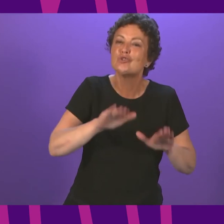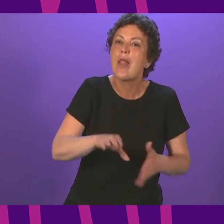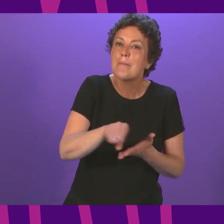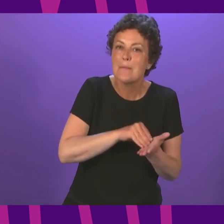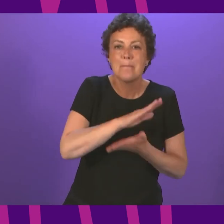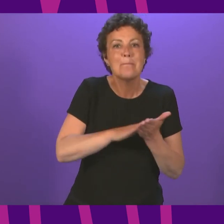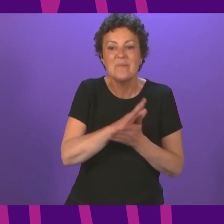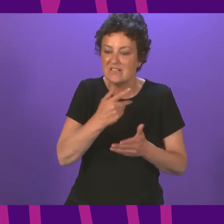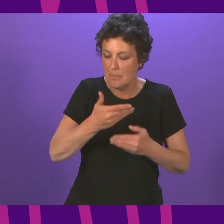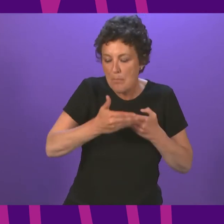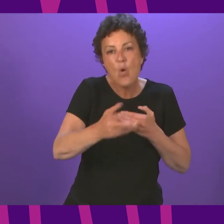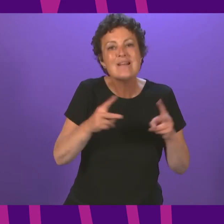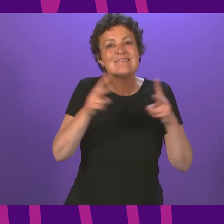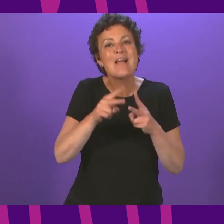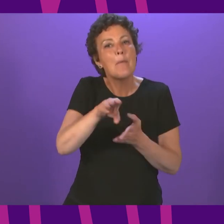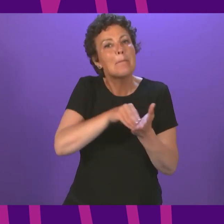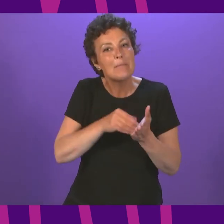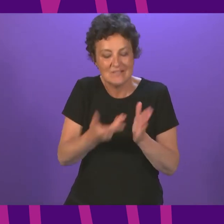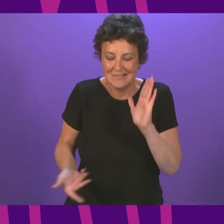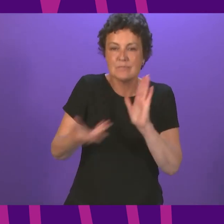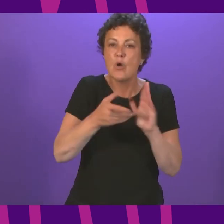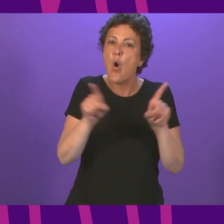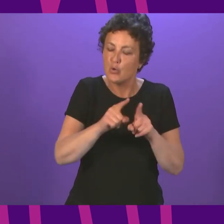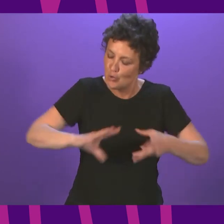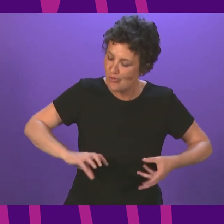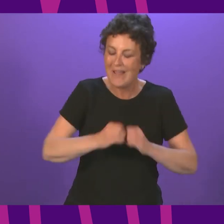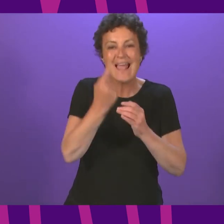double payments of the carers allowance, and creating a self-isolation support grant.